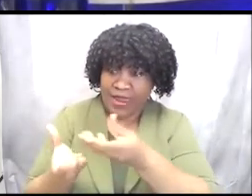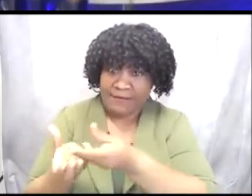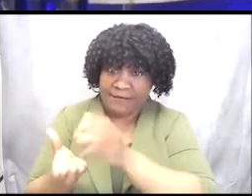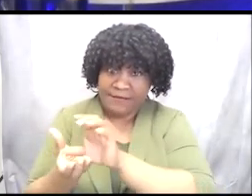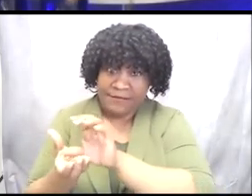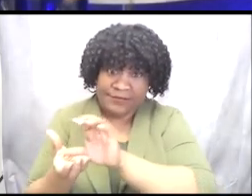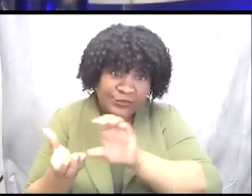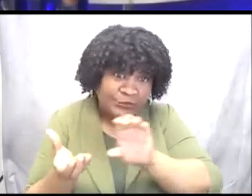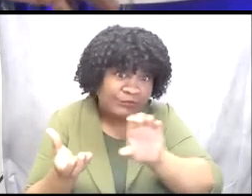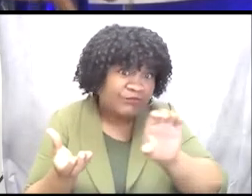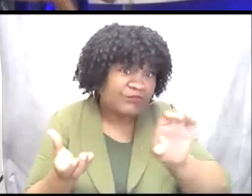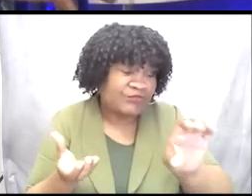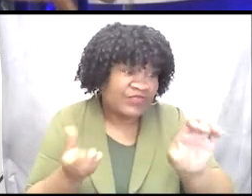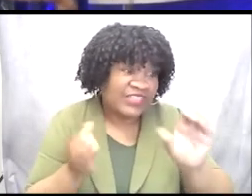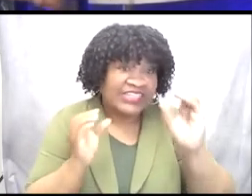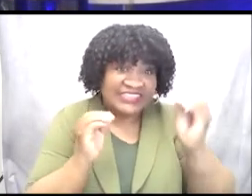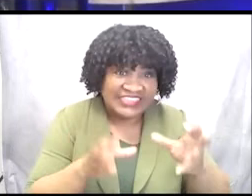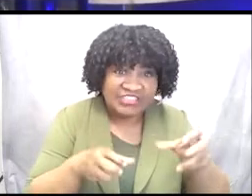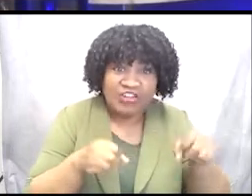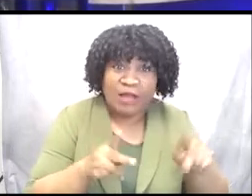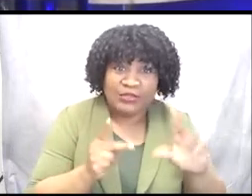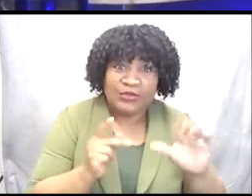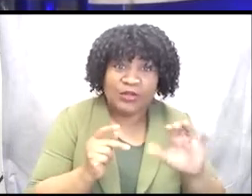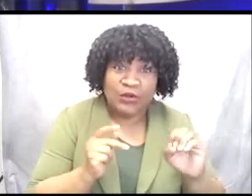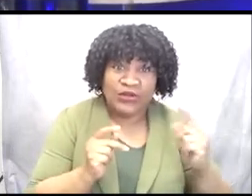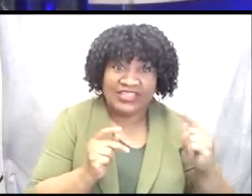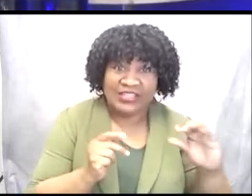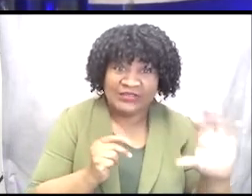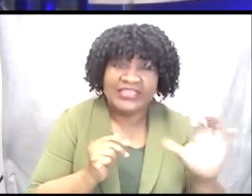to support Teacher Opportunity Corps. And why did we do that?